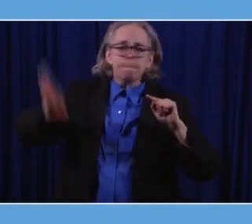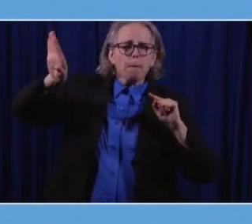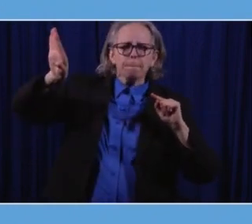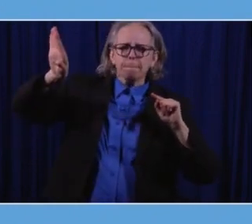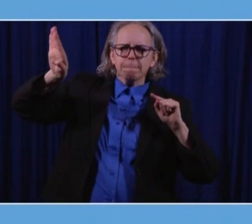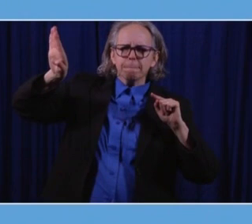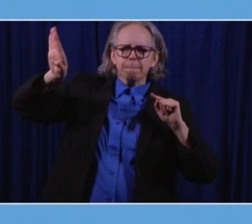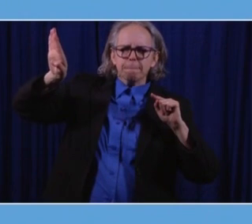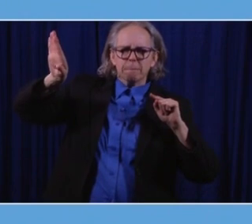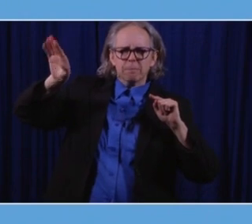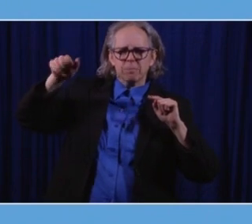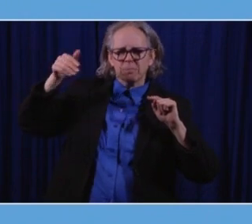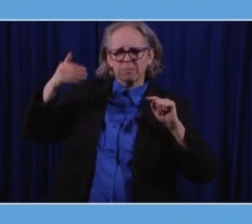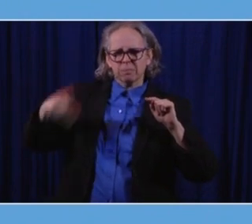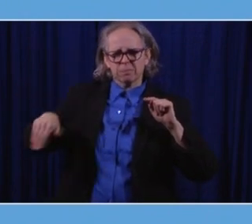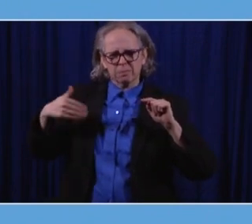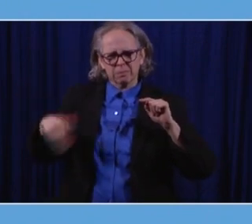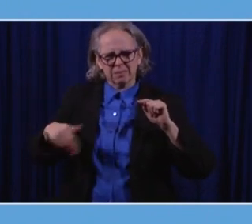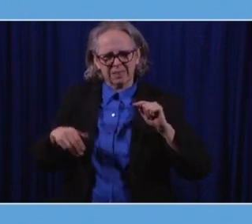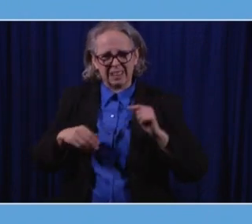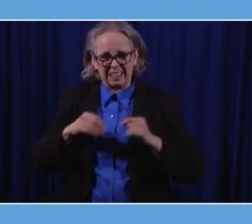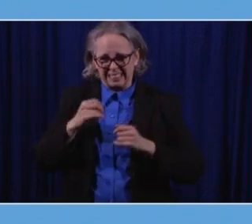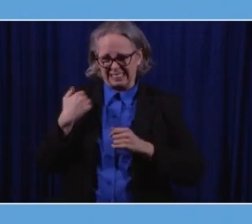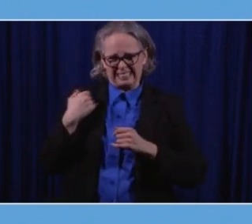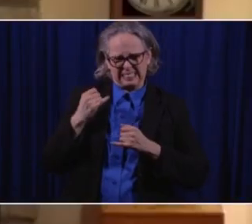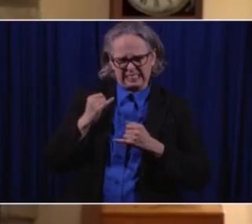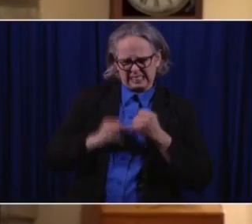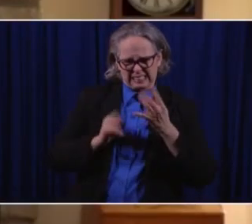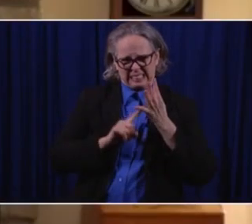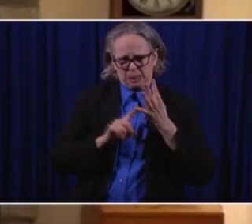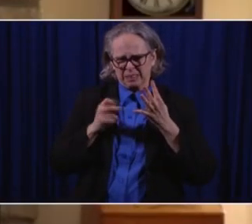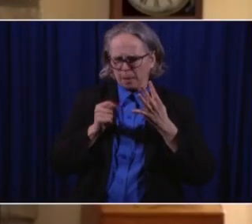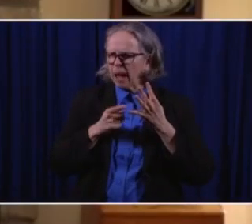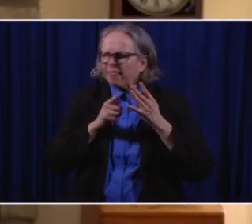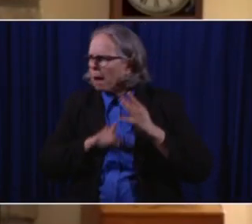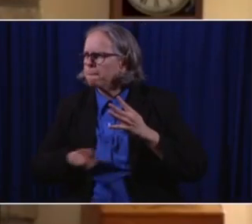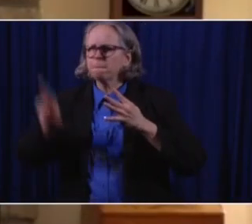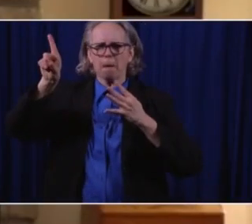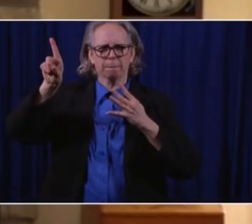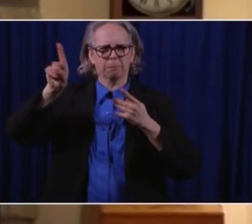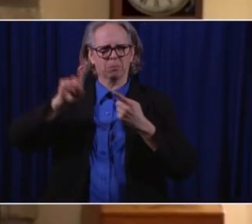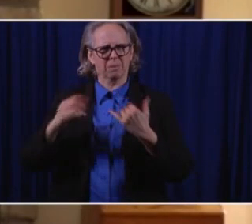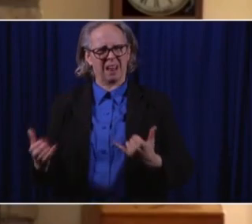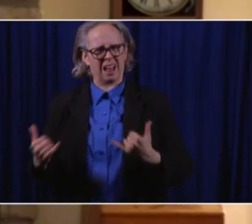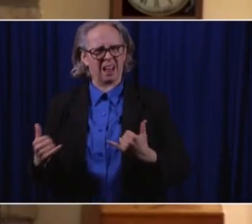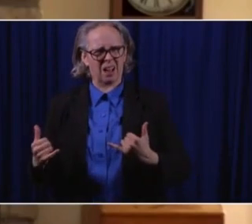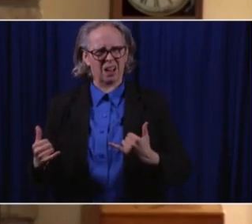provide a clear picture of the general trend. You can see that the number of people resenting to the emergency room has shot